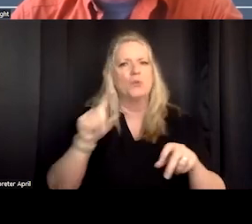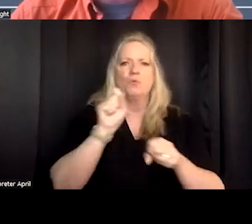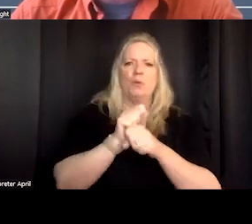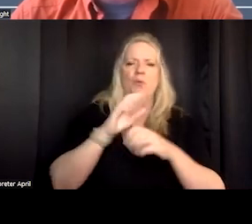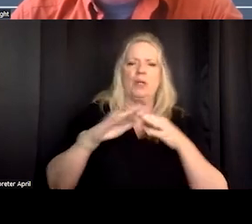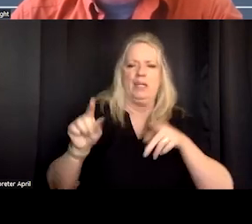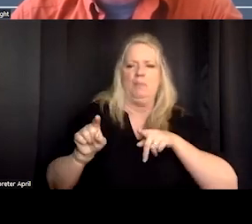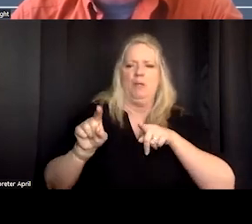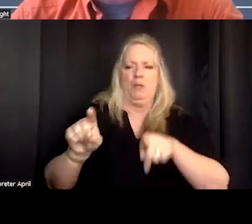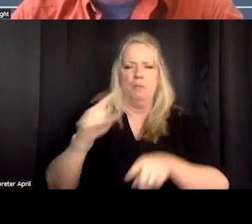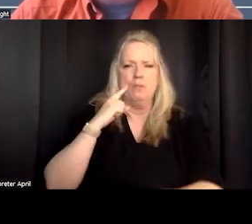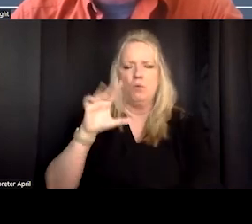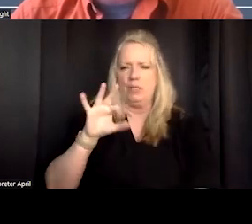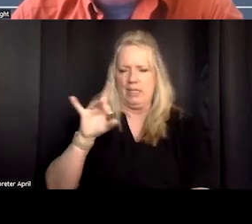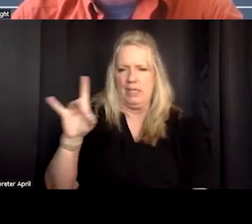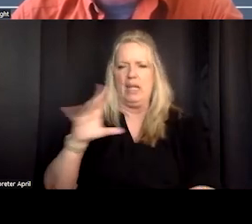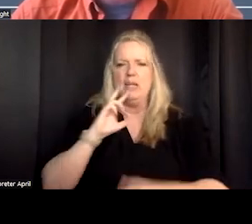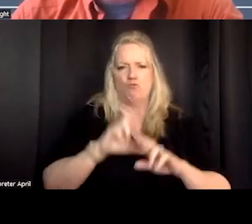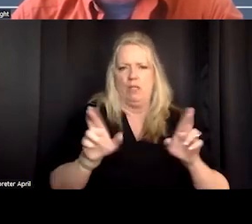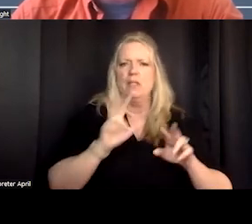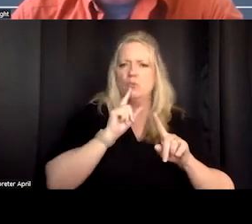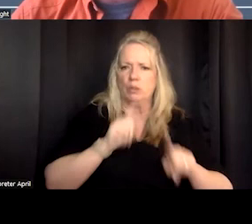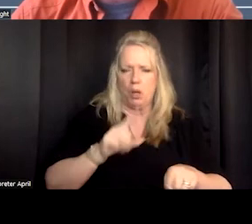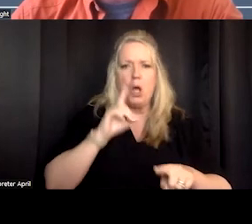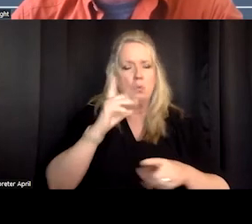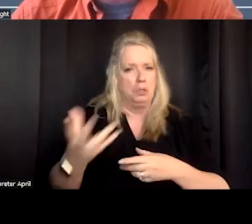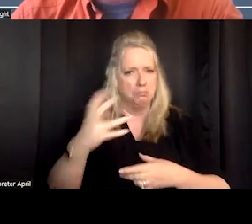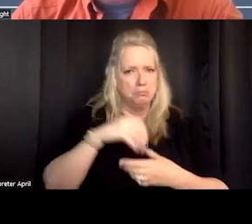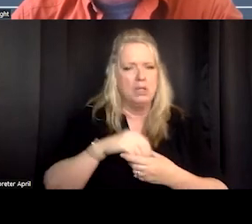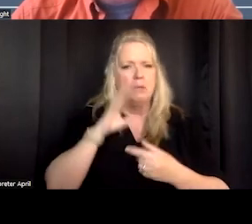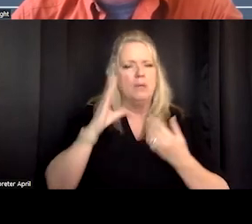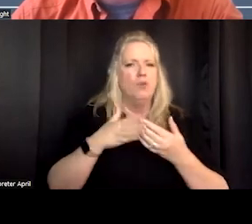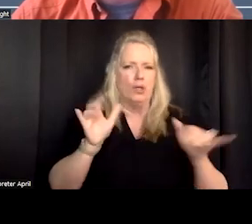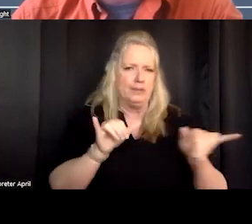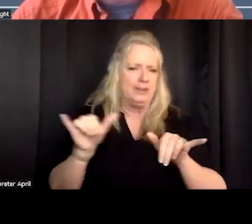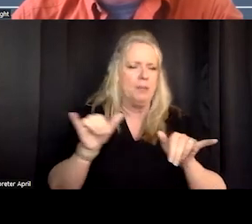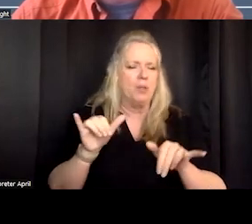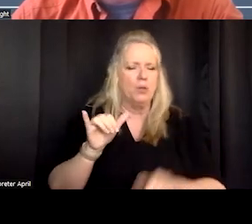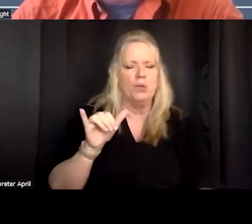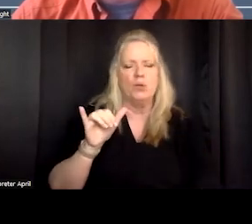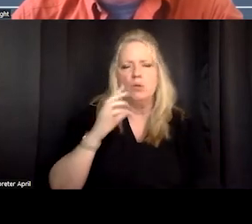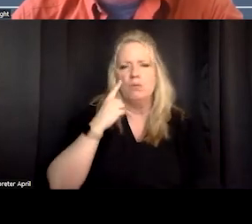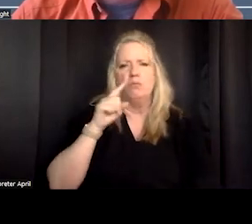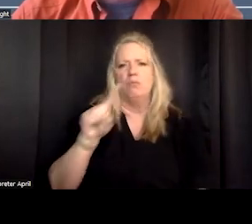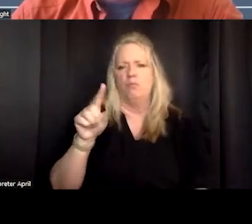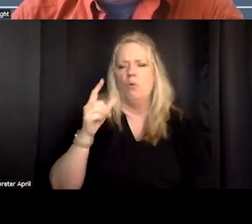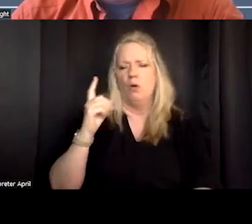FOR 988 READINESS, RESPONSE, WILL BE ENGAGED IN A SIMILAR FASHION, AS TO THE, GRANTEES. THIS